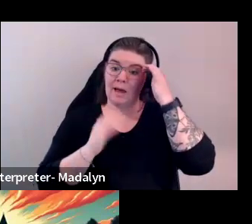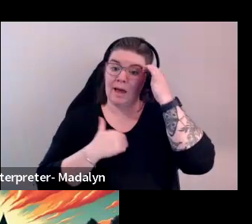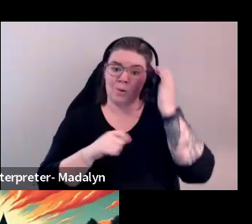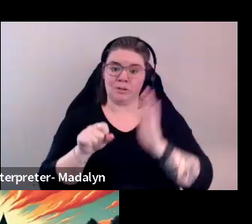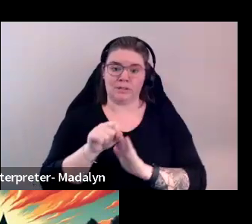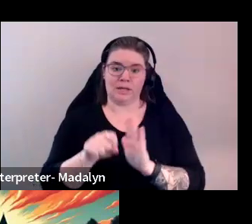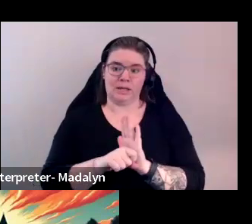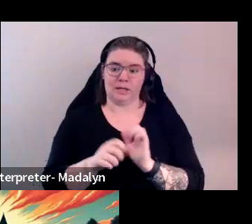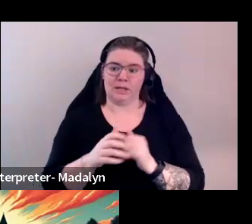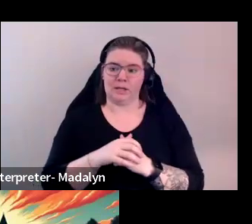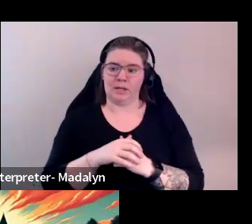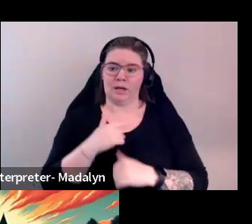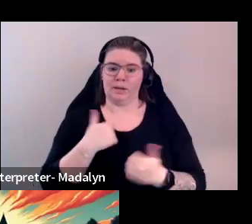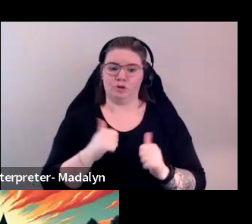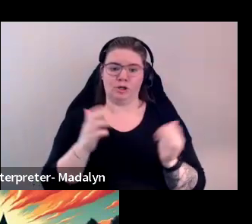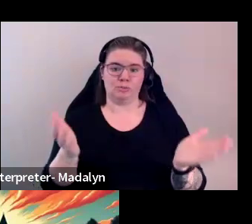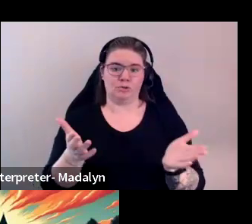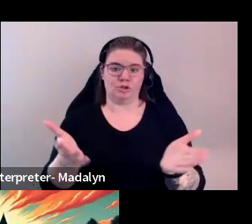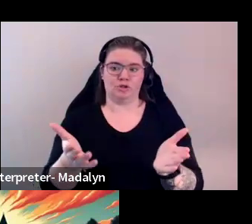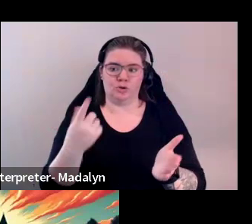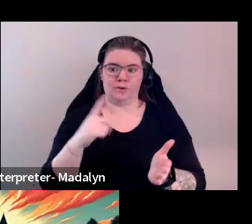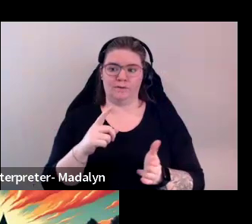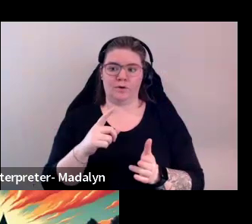Don Posh: I'm trying to push for caregiver co-ops.